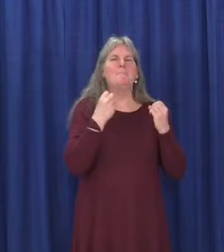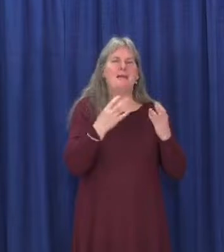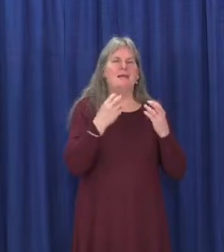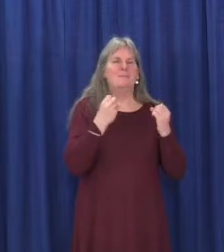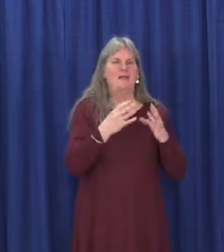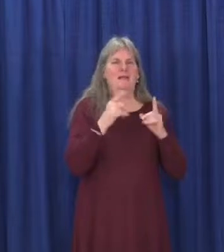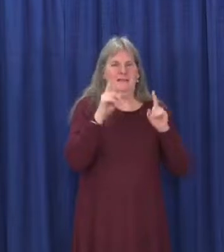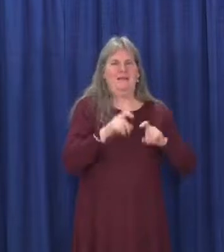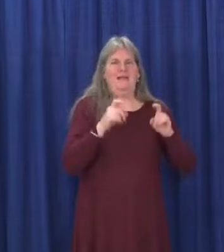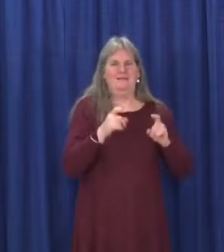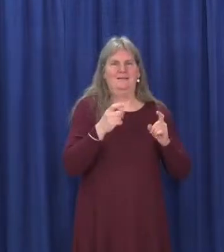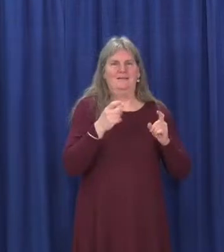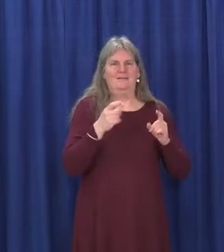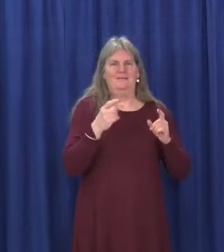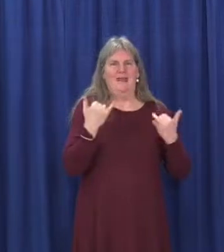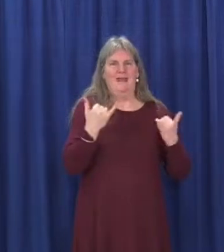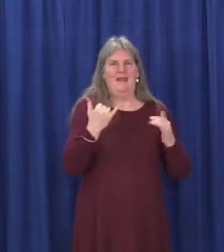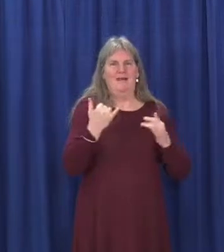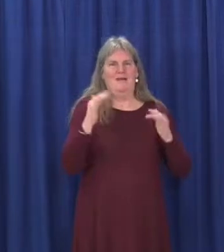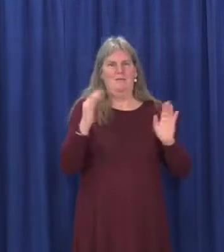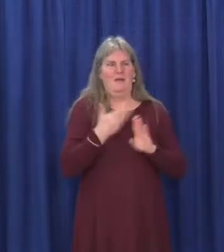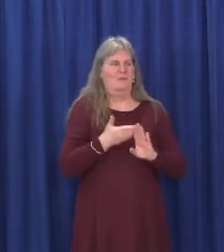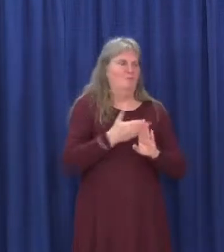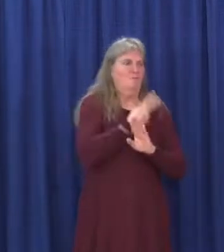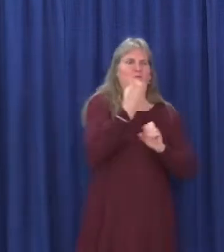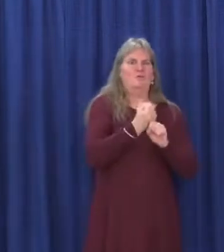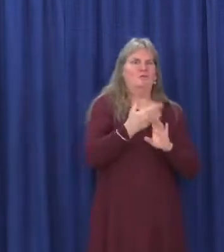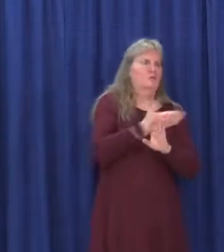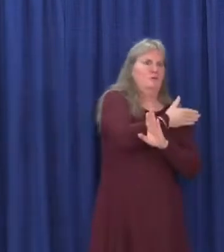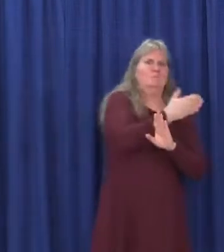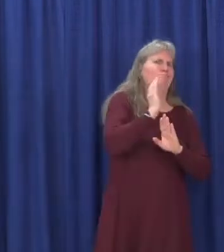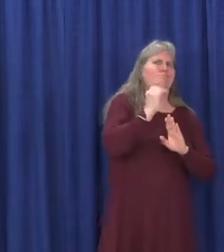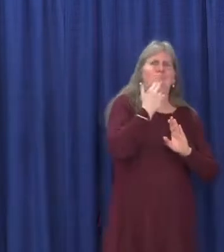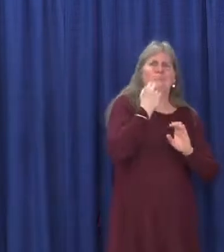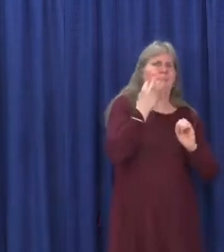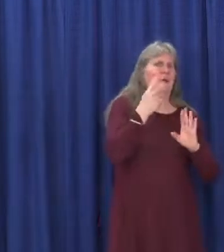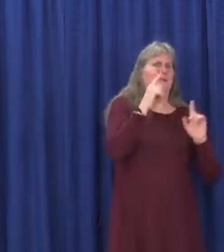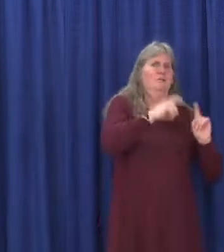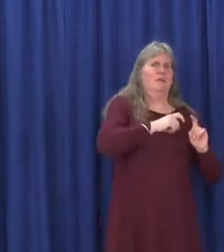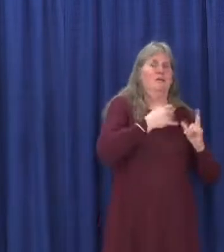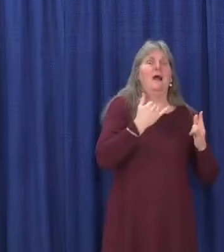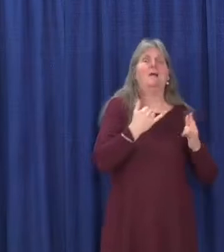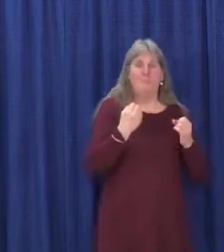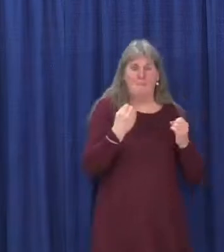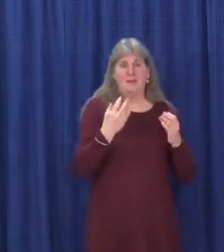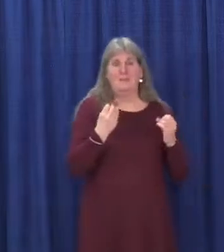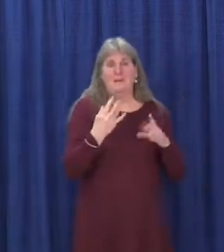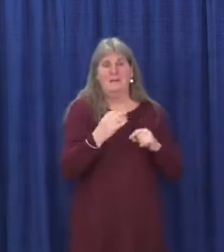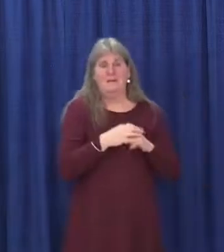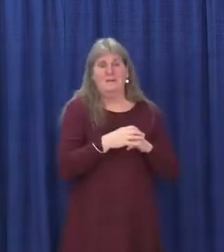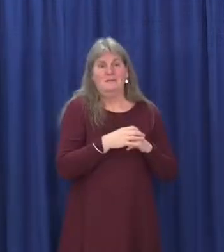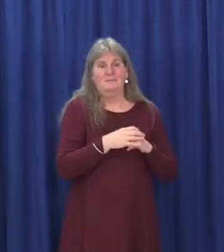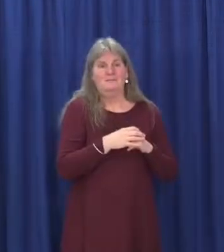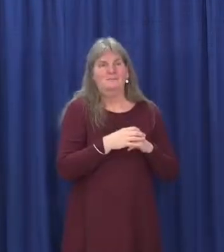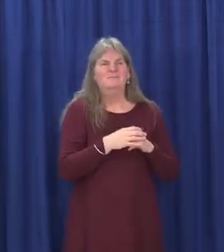And the number of two children receiving medicine is not a-- a huge increase. I don't have the exact numbers